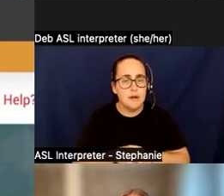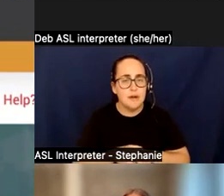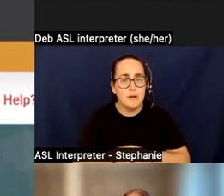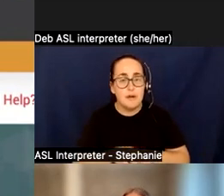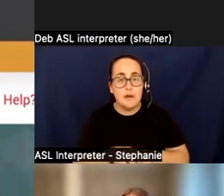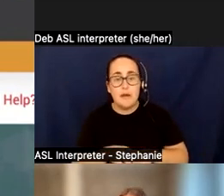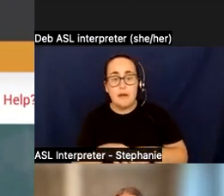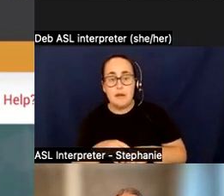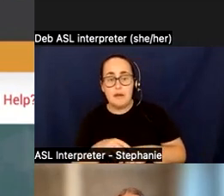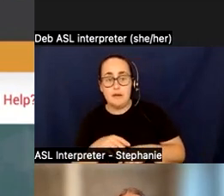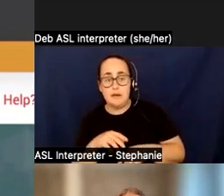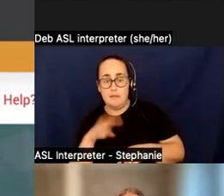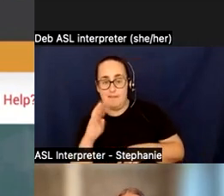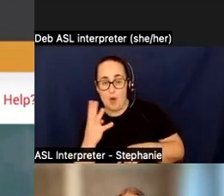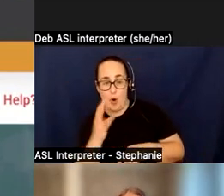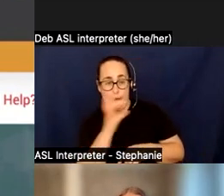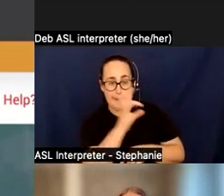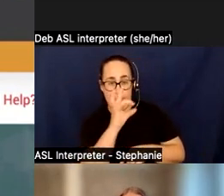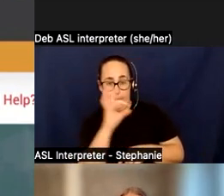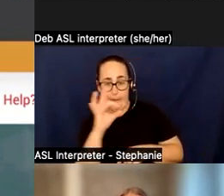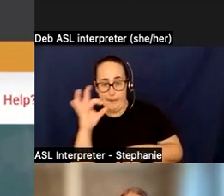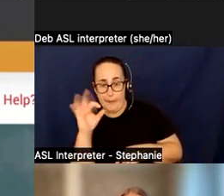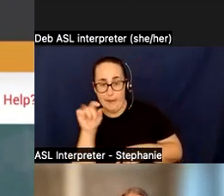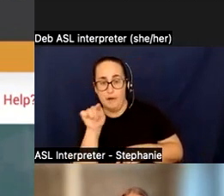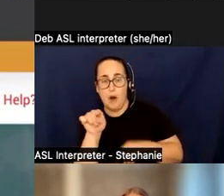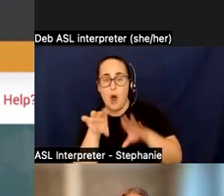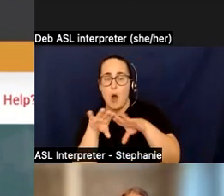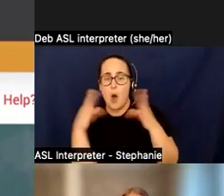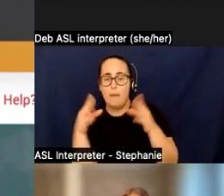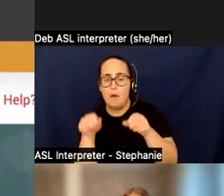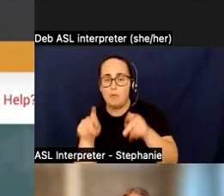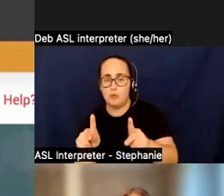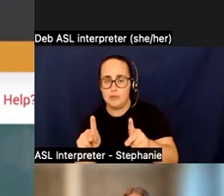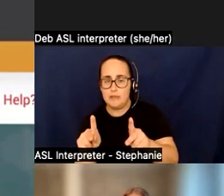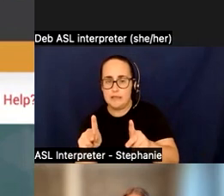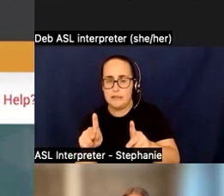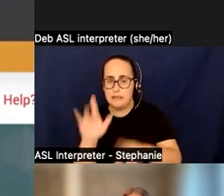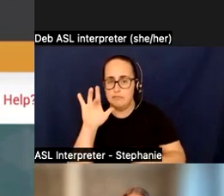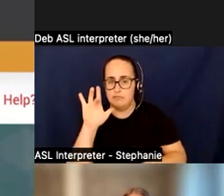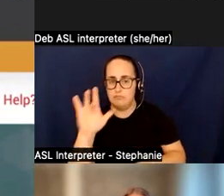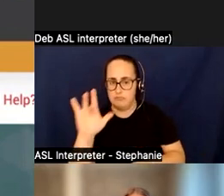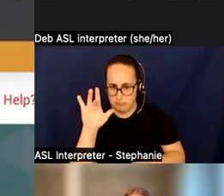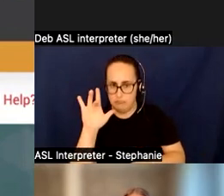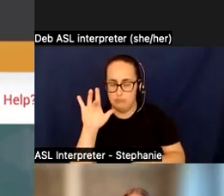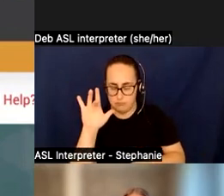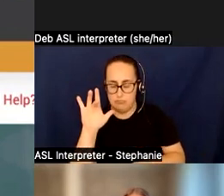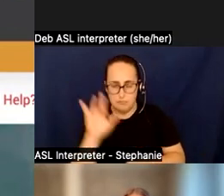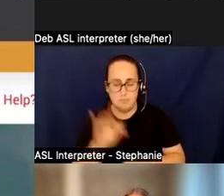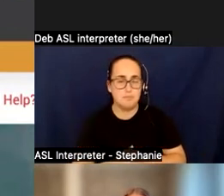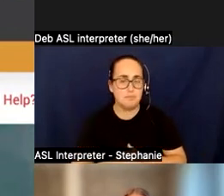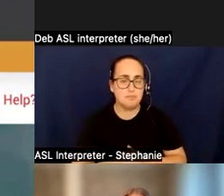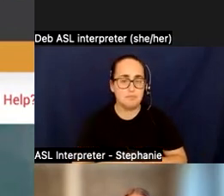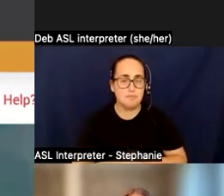least a one if you're an organization. This is the button you'll click to get to the application.